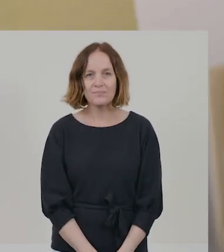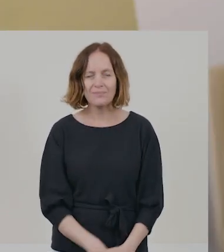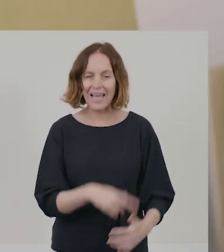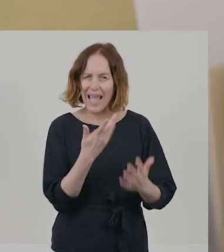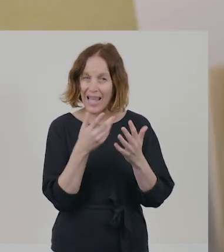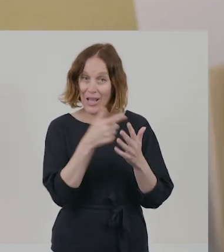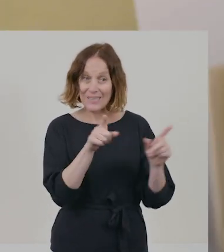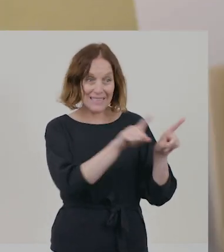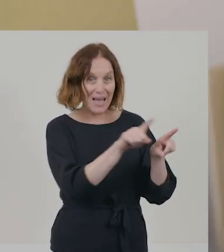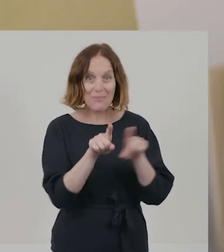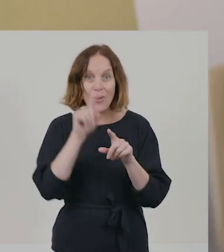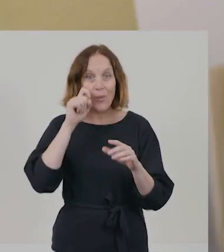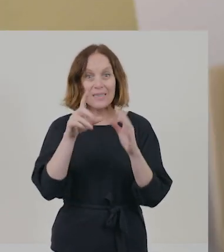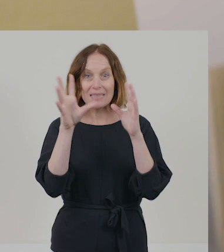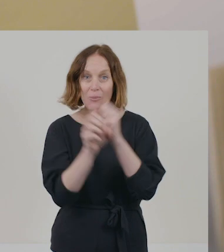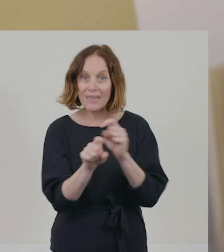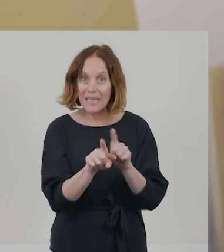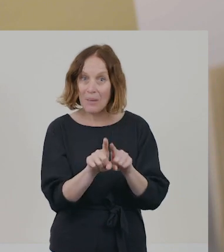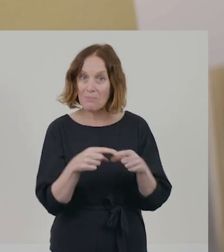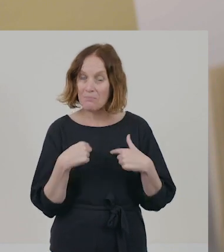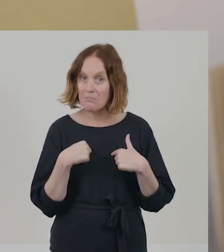How would you summarise this paragraph?